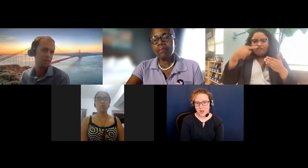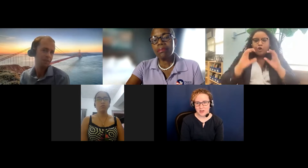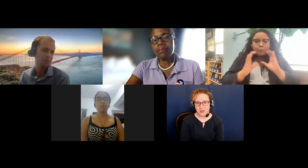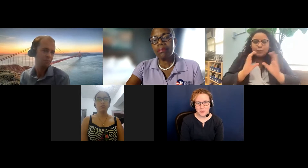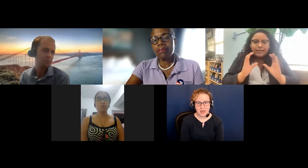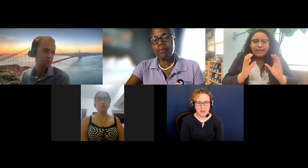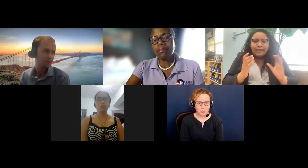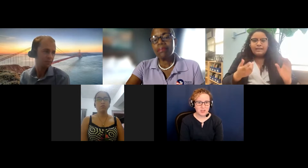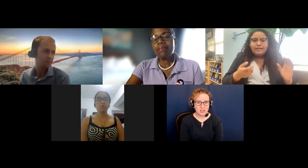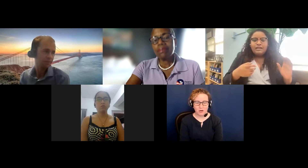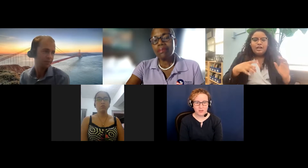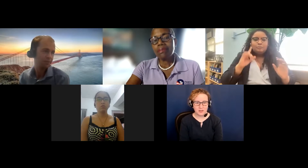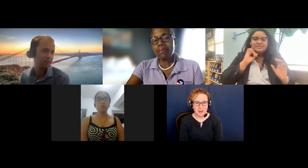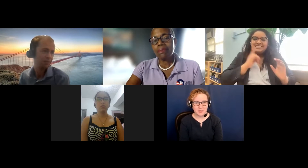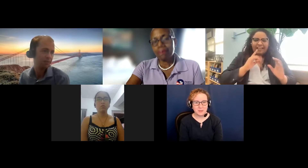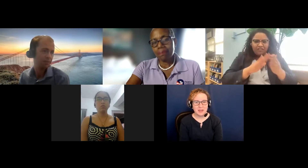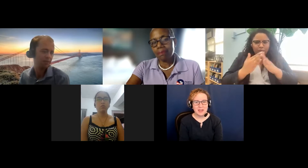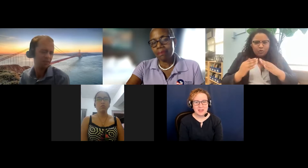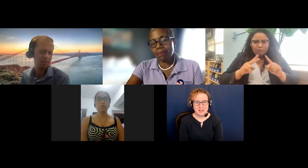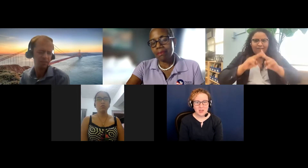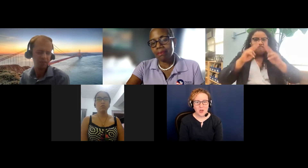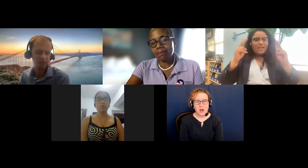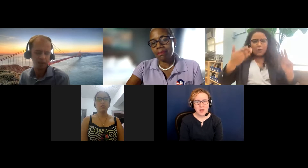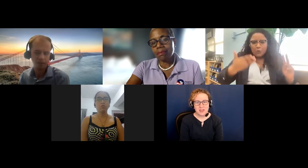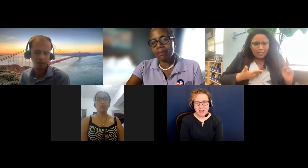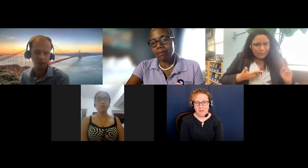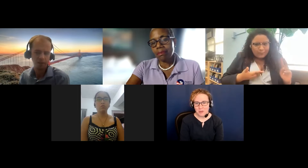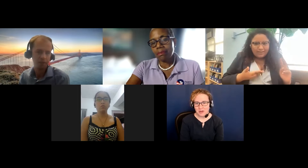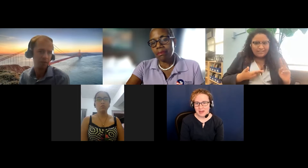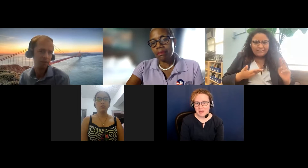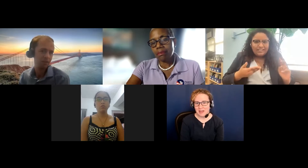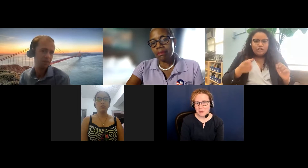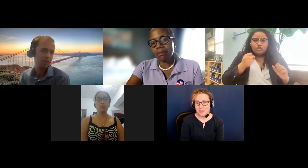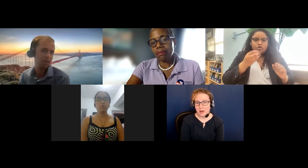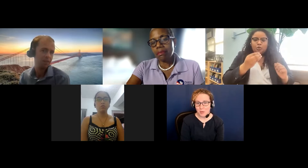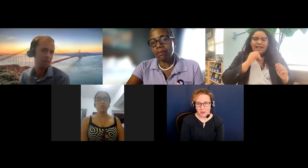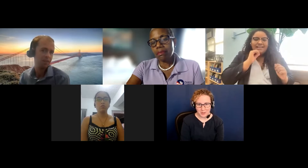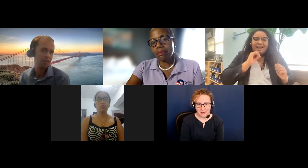and communicate with each other all of the time. Among the Deaf community, it was very welcoming.